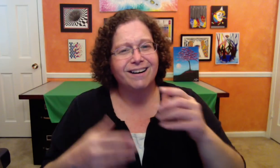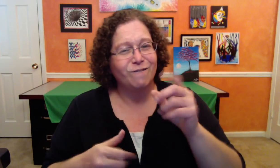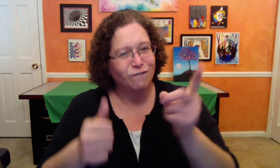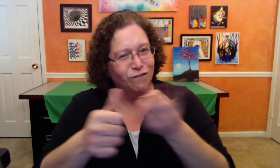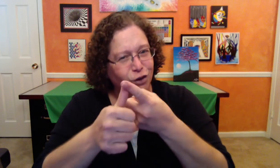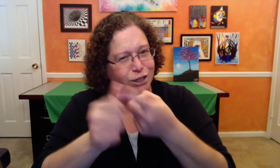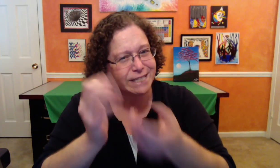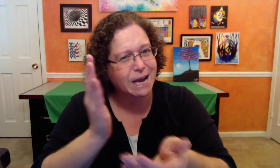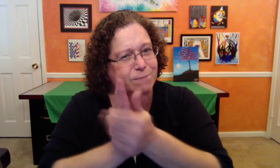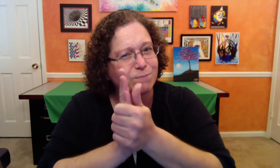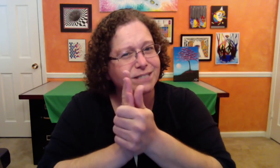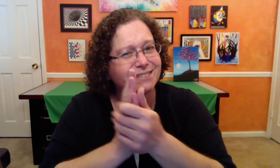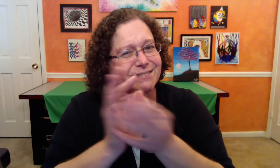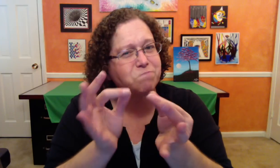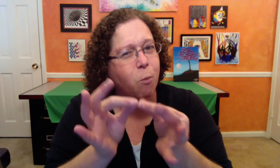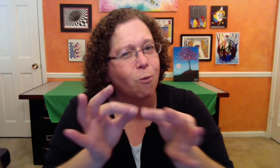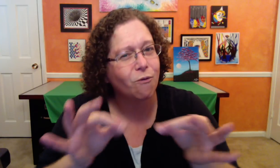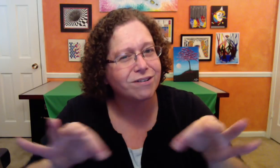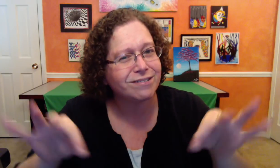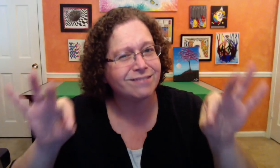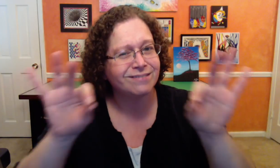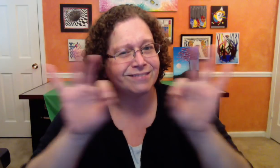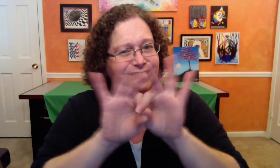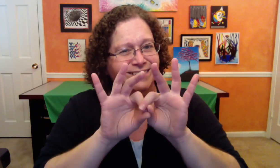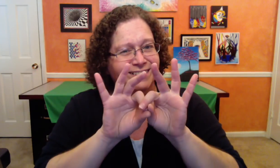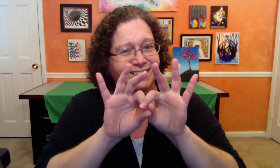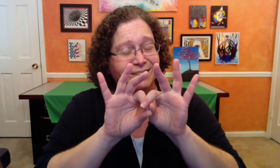The First Amendment is important.